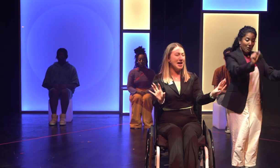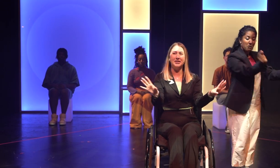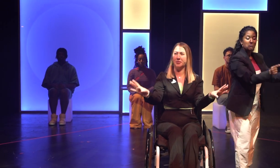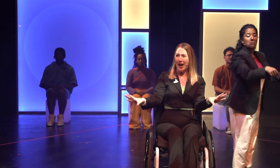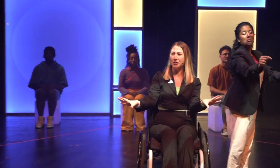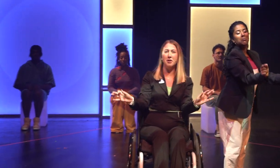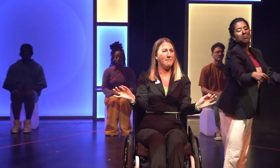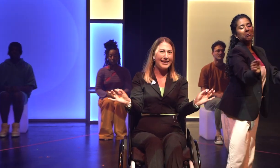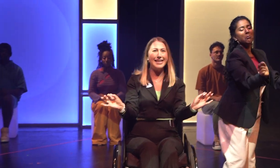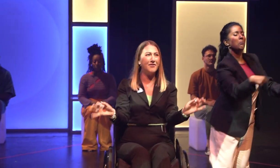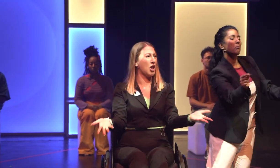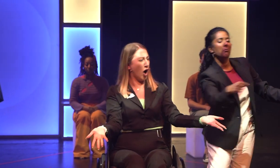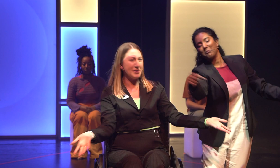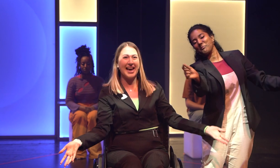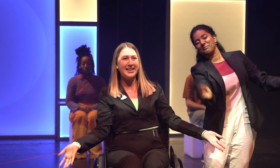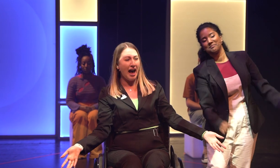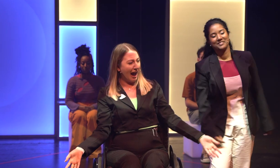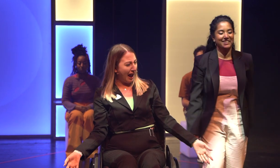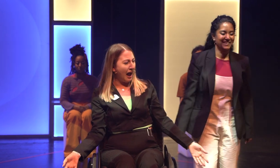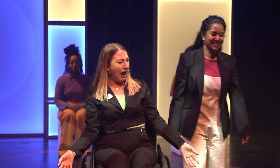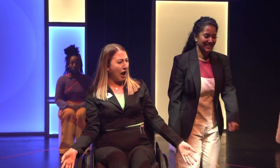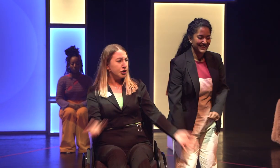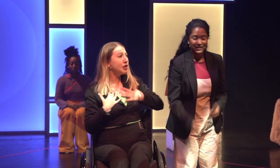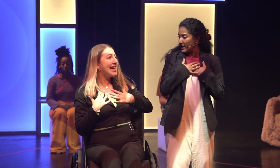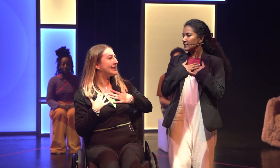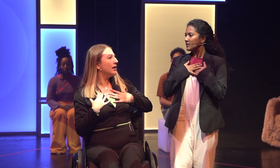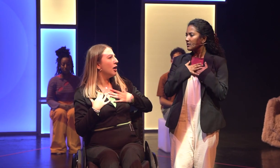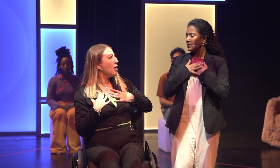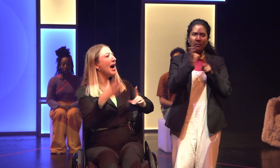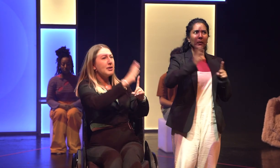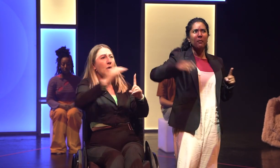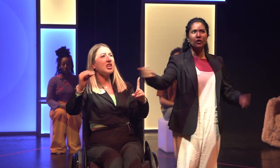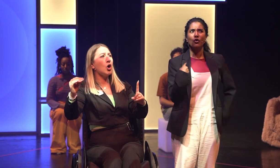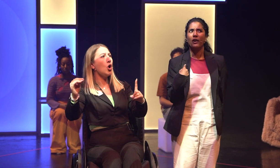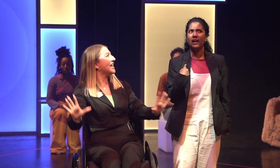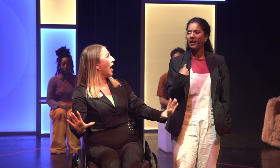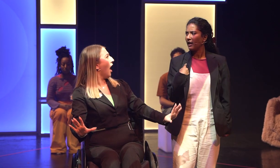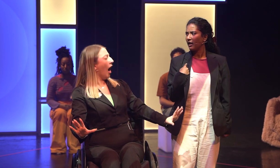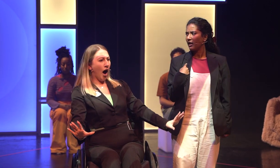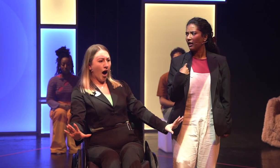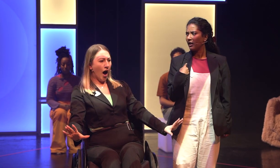in special medieval Hobbit ink! Shit! Am I becoming a Tory?